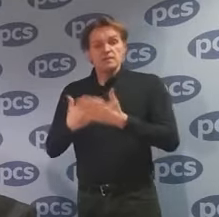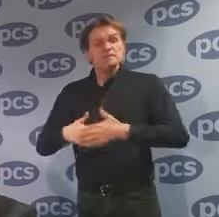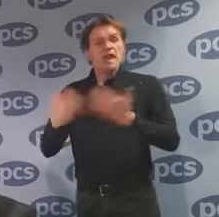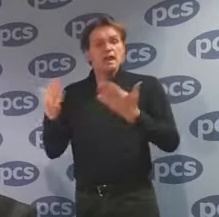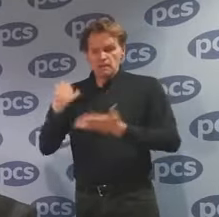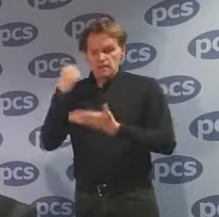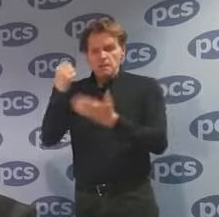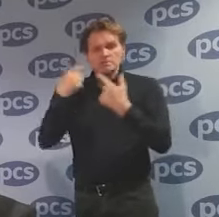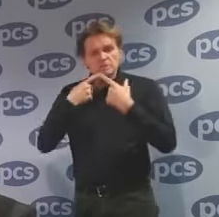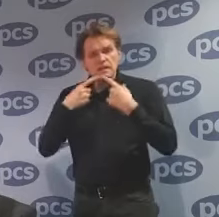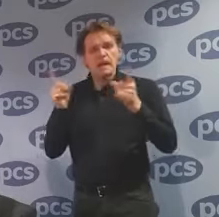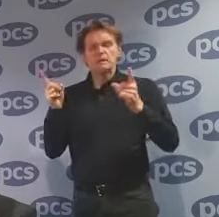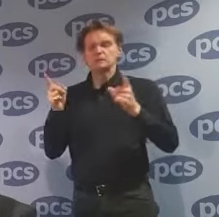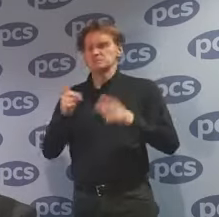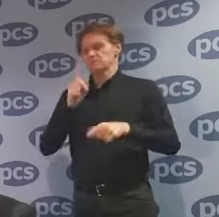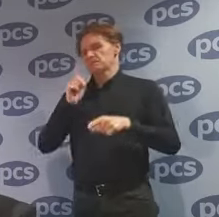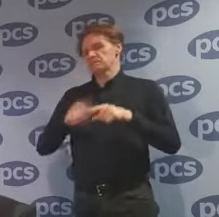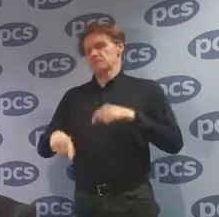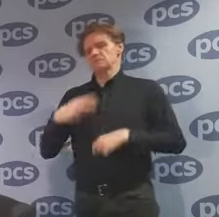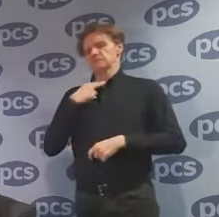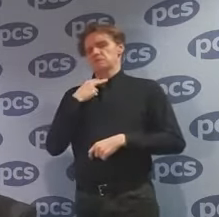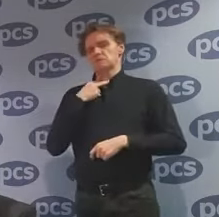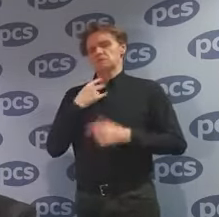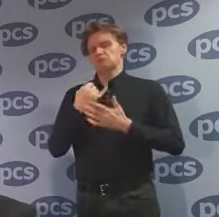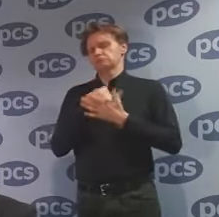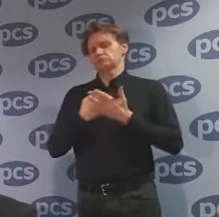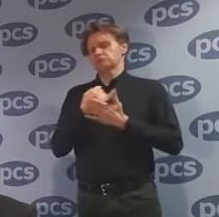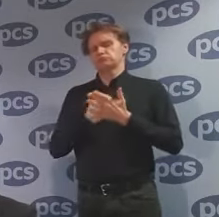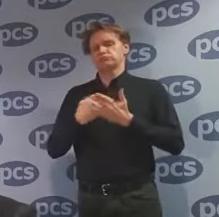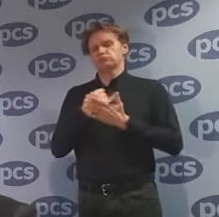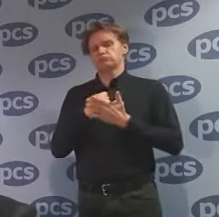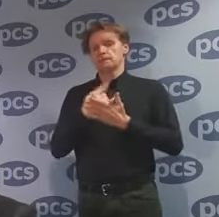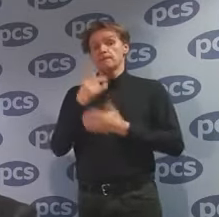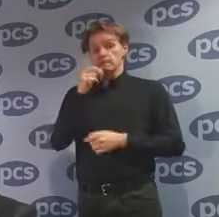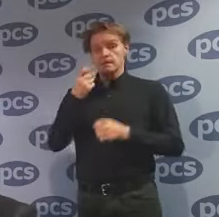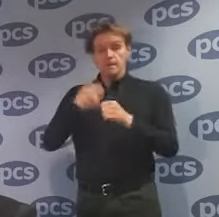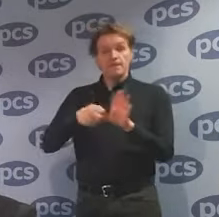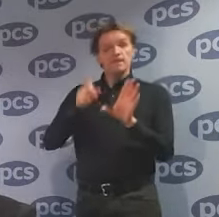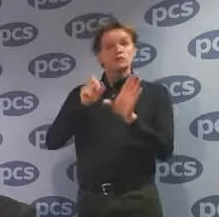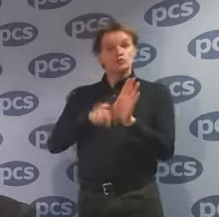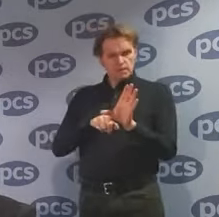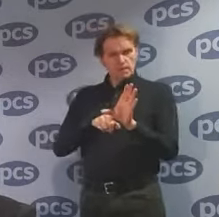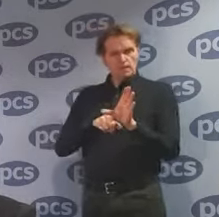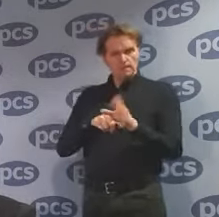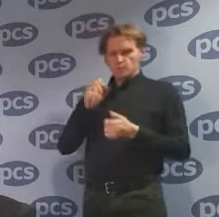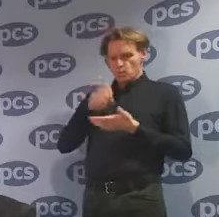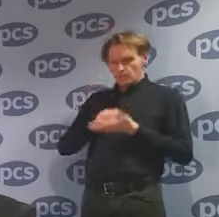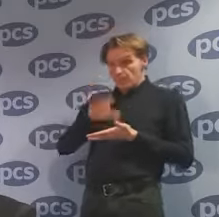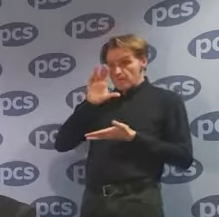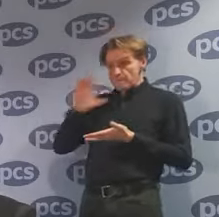the terms of public sector pay but what we've done this year is something different we've commissioned some independent research from the Centre for